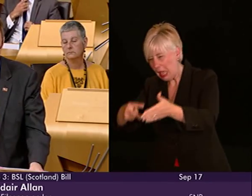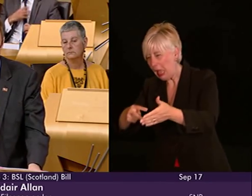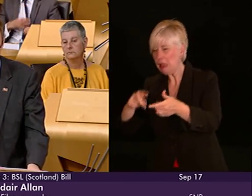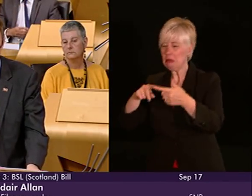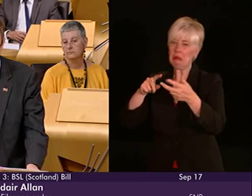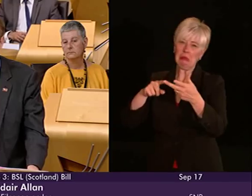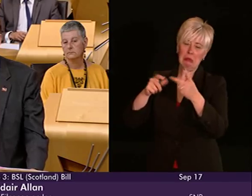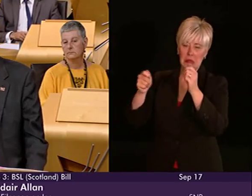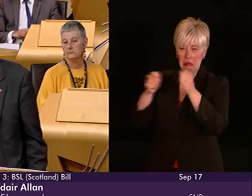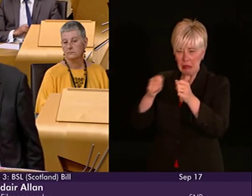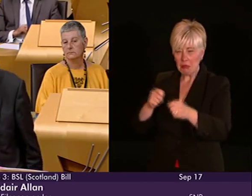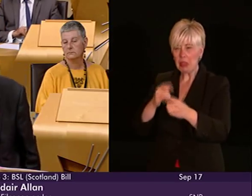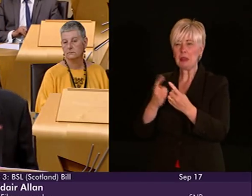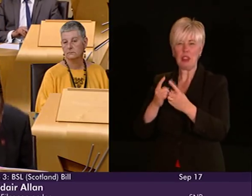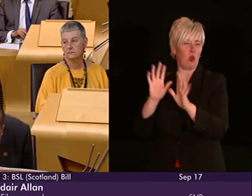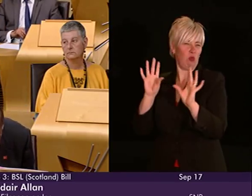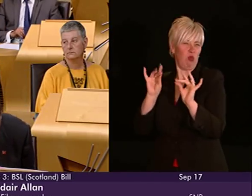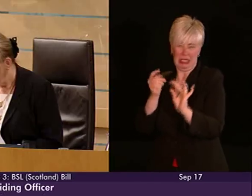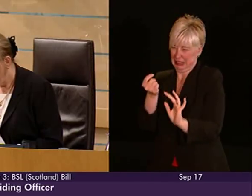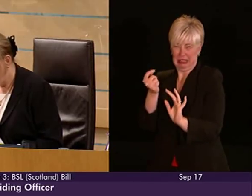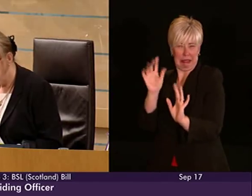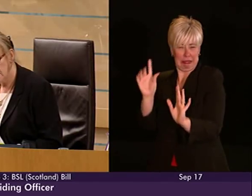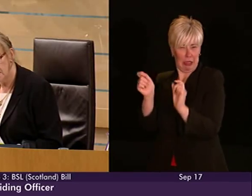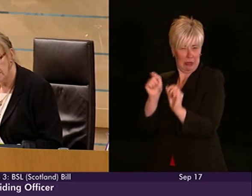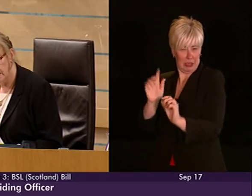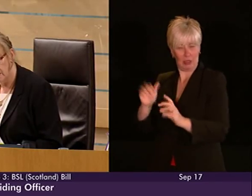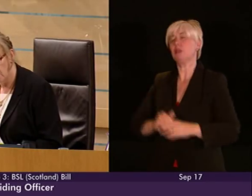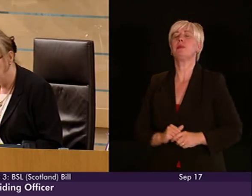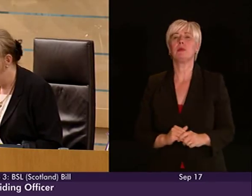amendments at stage 2 by referring to plans. I move amendment 4.